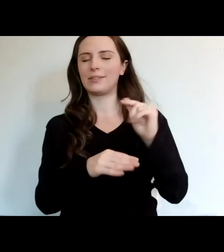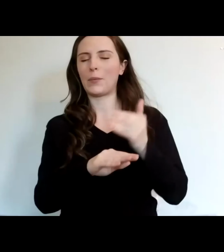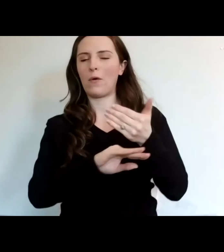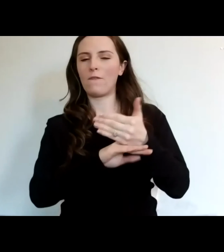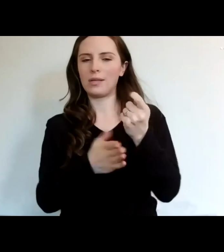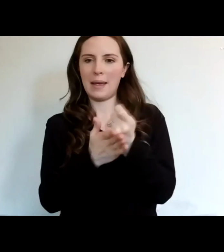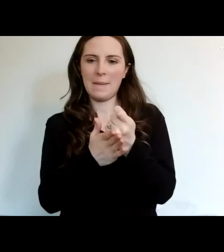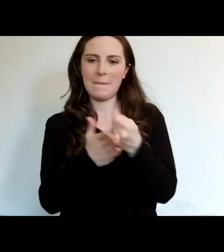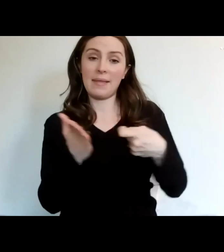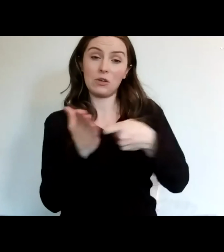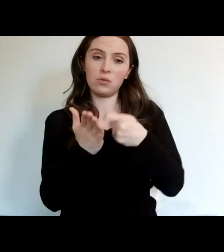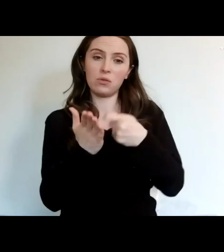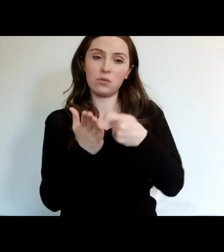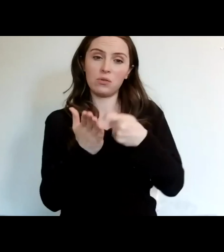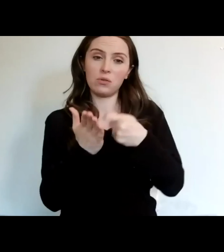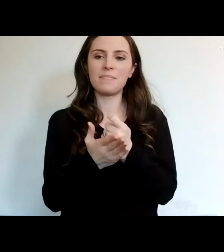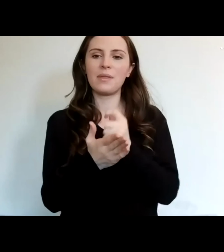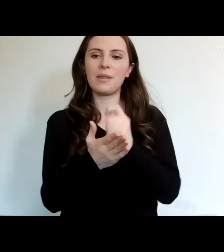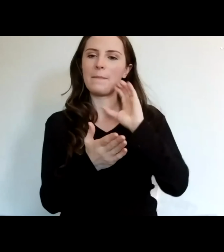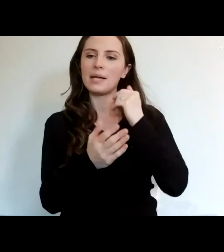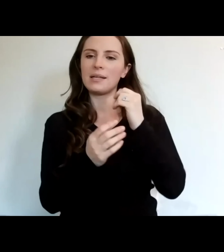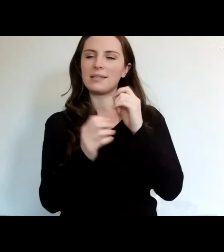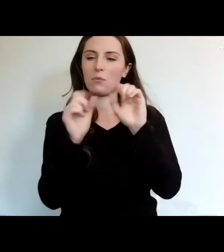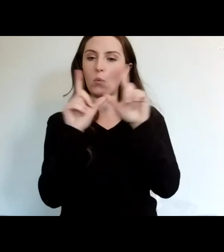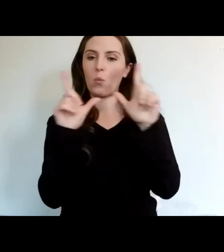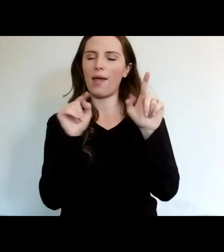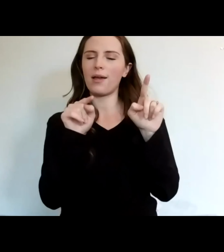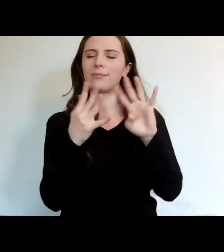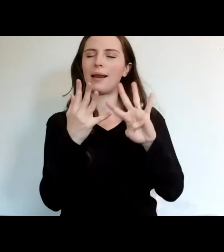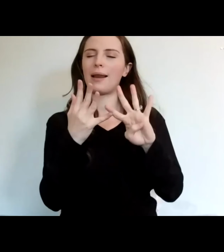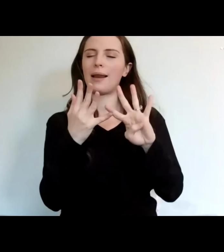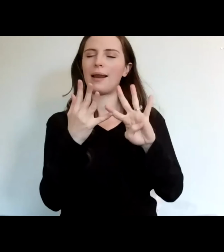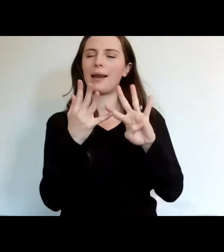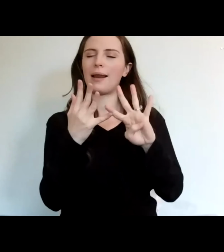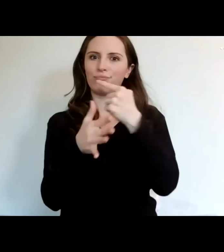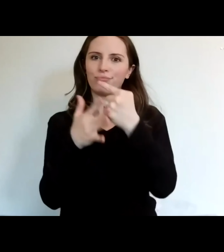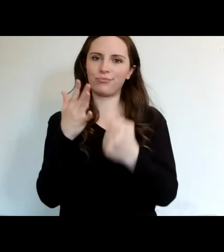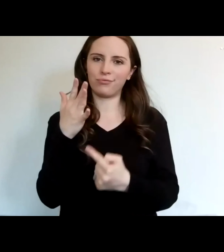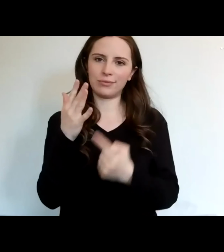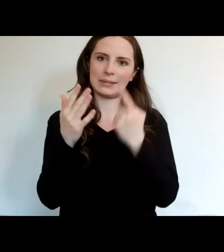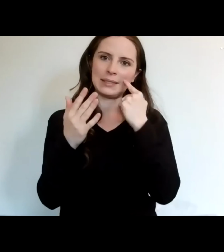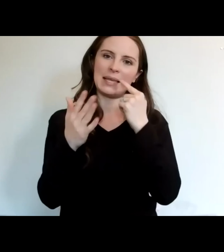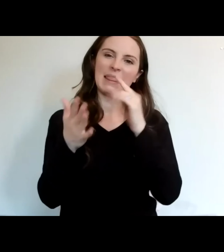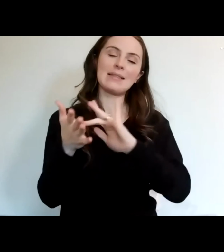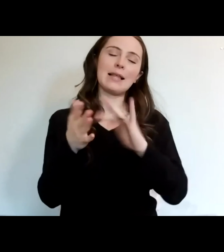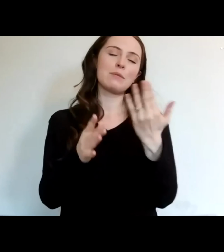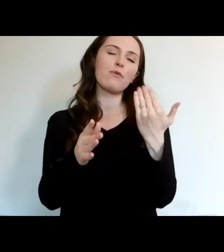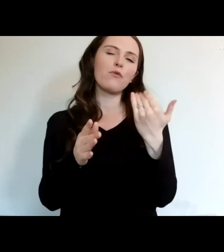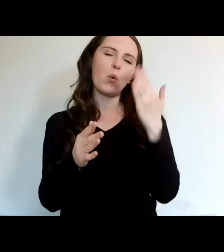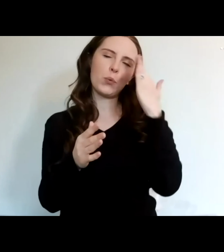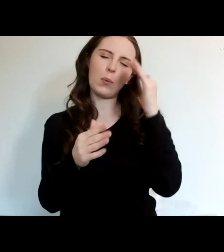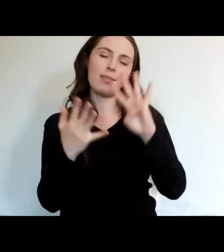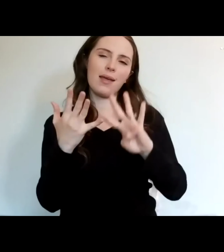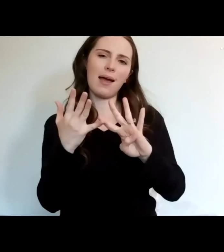mainly cos I was aware of his nine points, cos I had seen the PowerPoint, but also, I think there was a certain amount of overlap